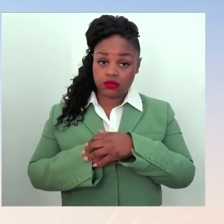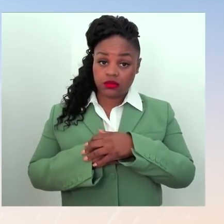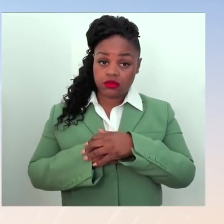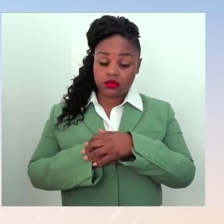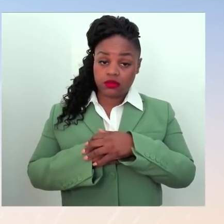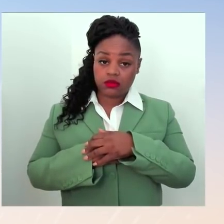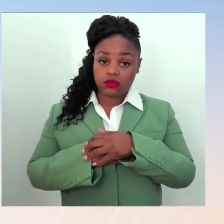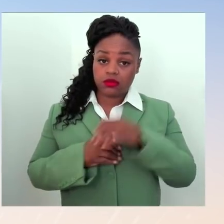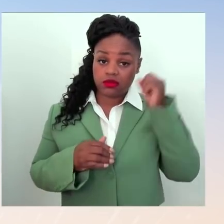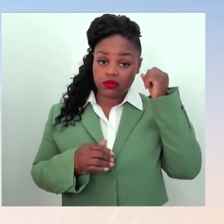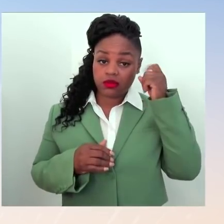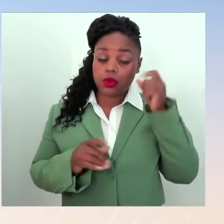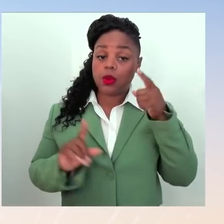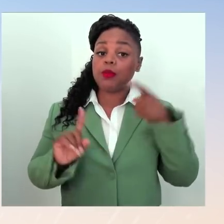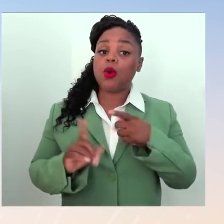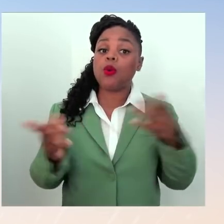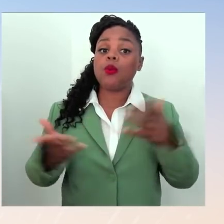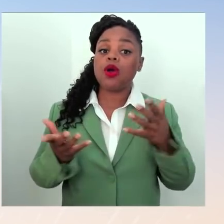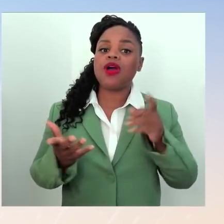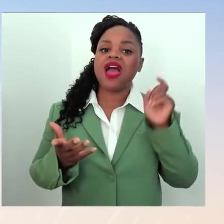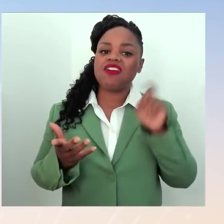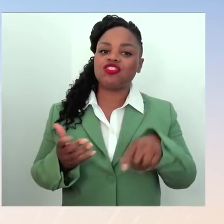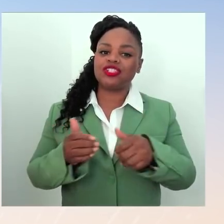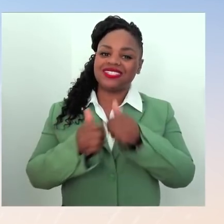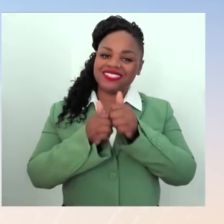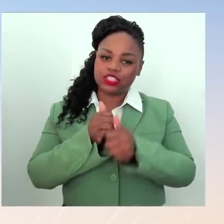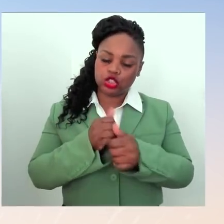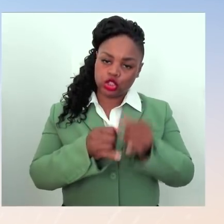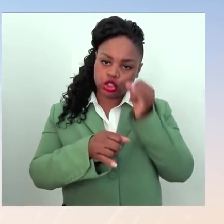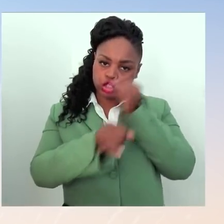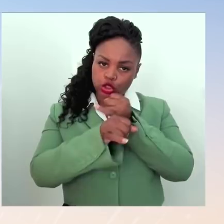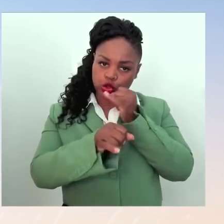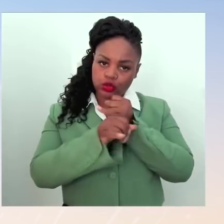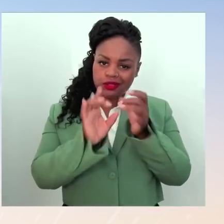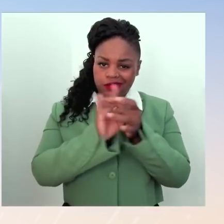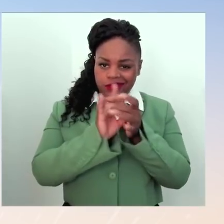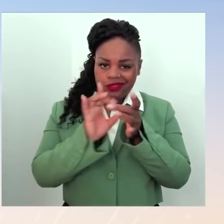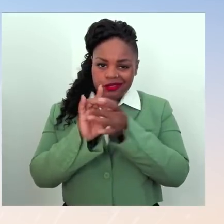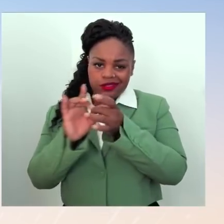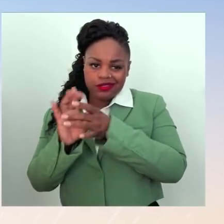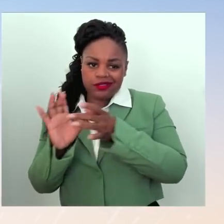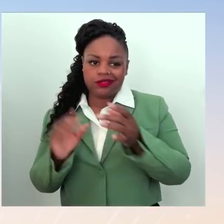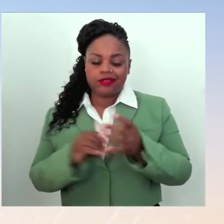So that is the case here as well. It's done institution by institution. We haven't taken options off the table,